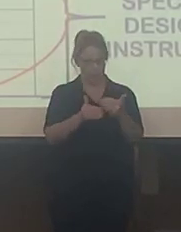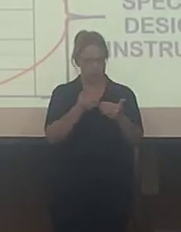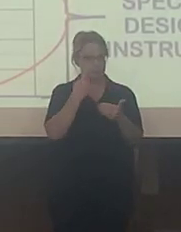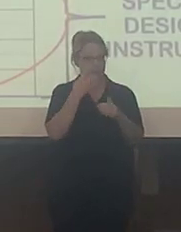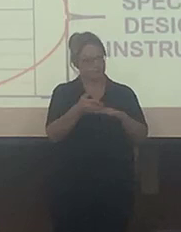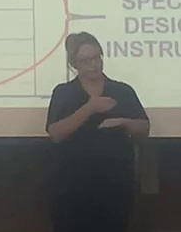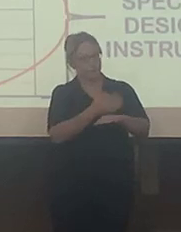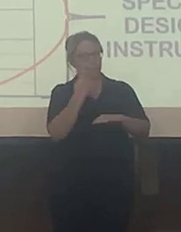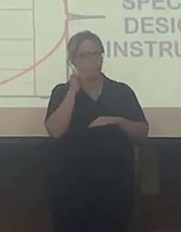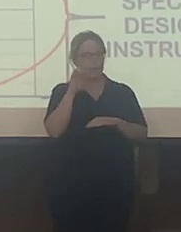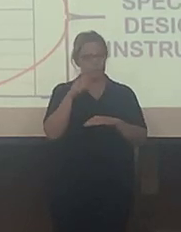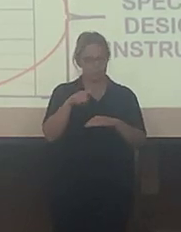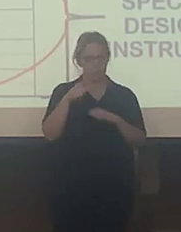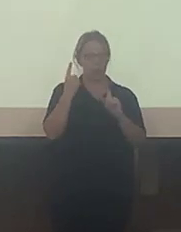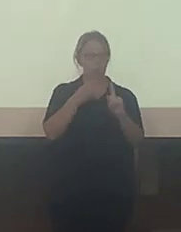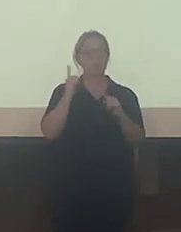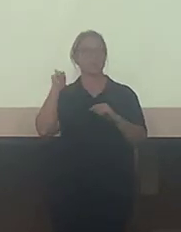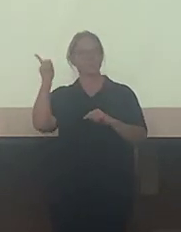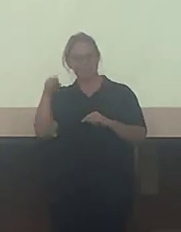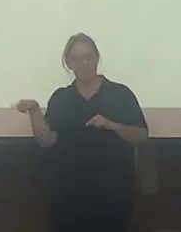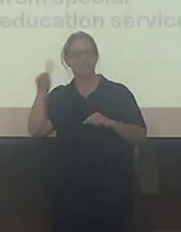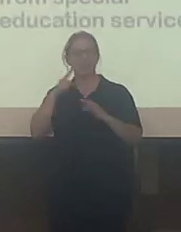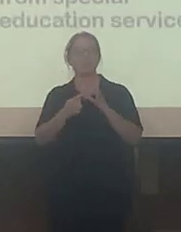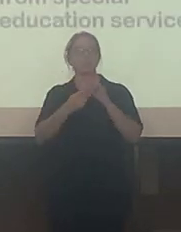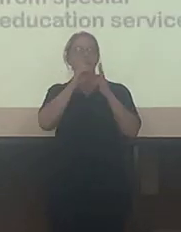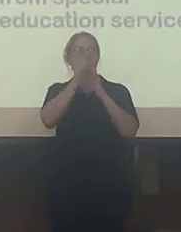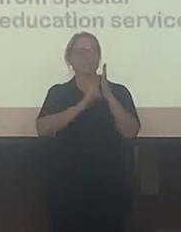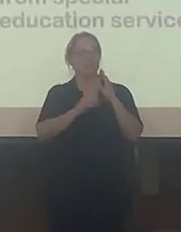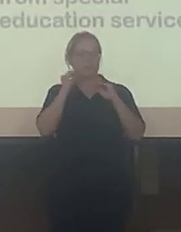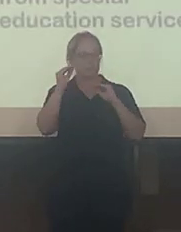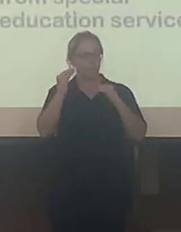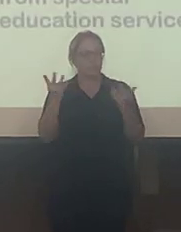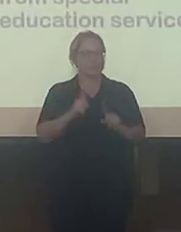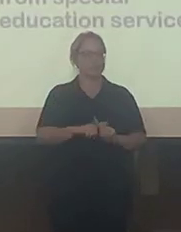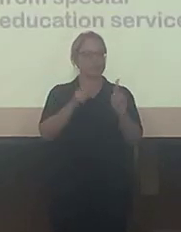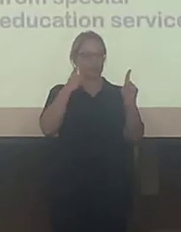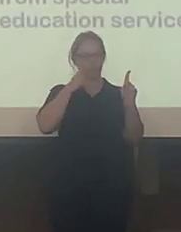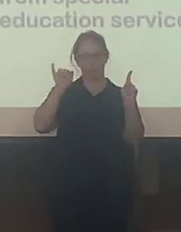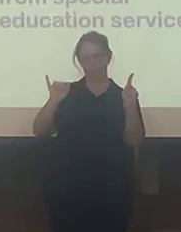area of specially designed instruction what are we doing different for that student especially design